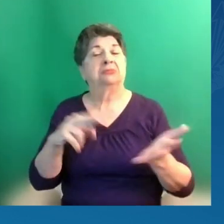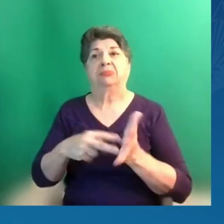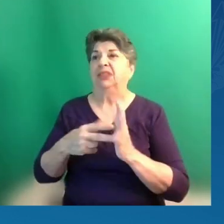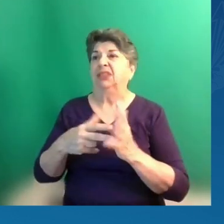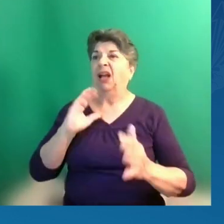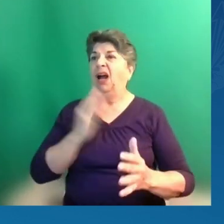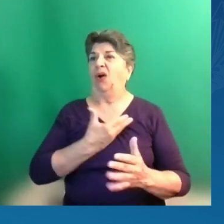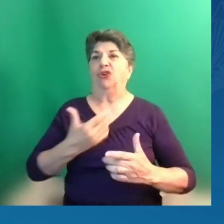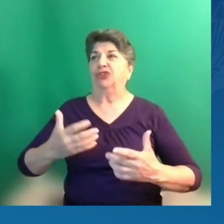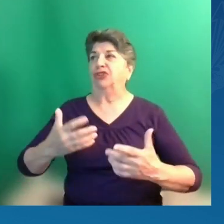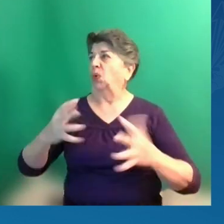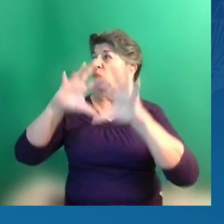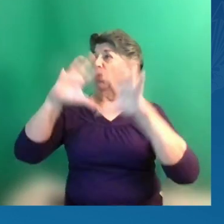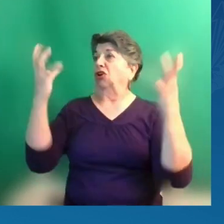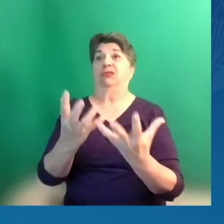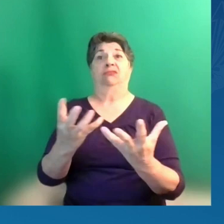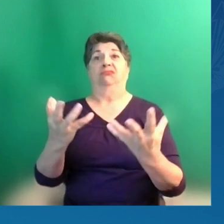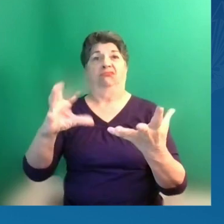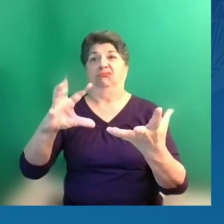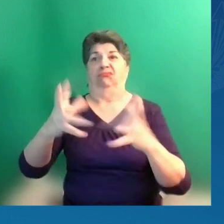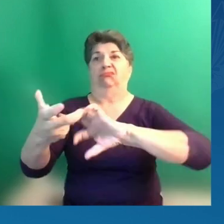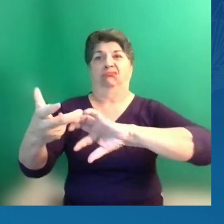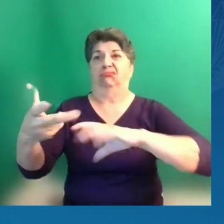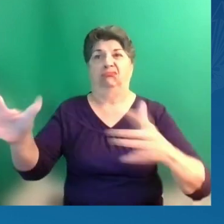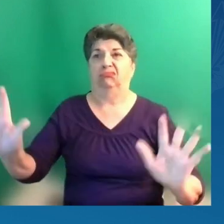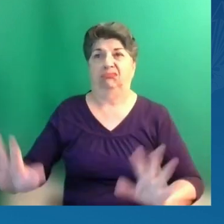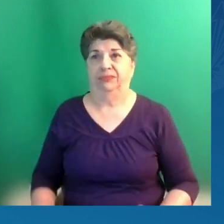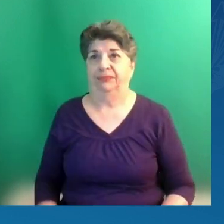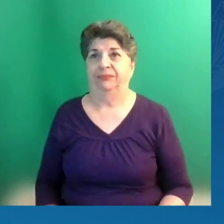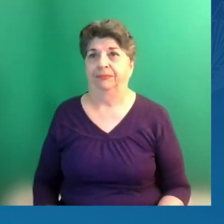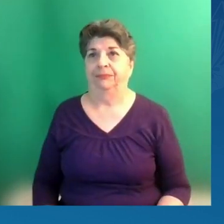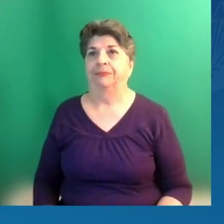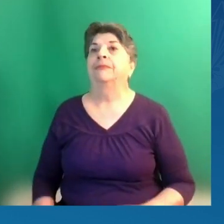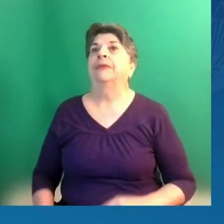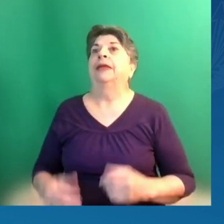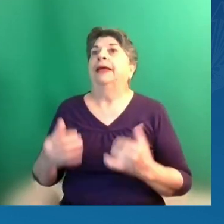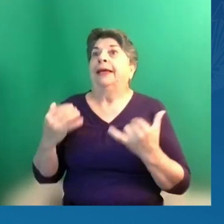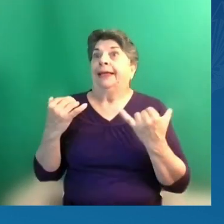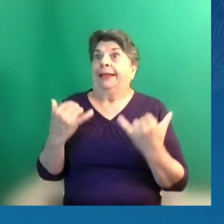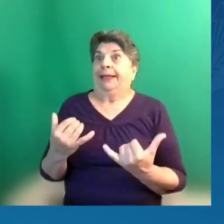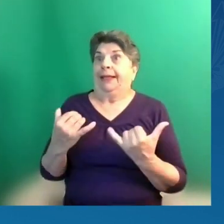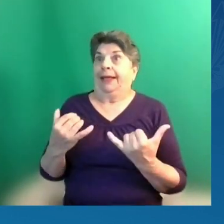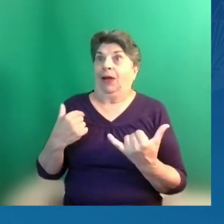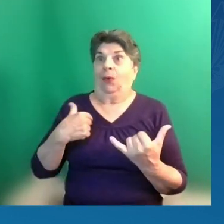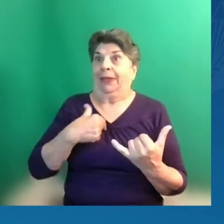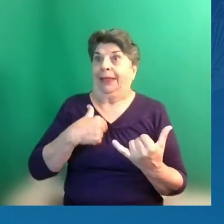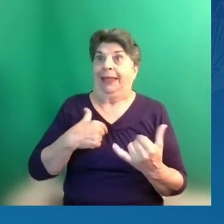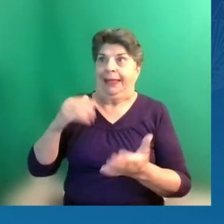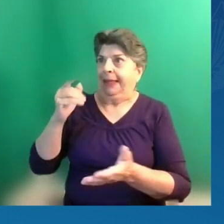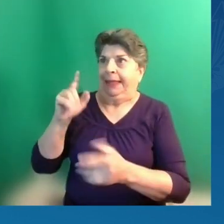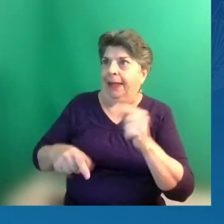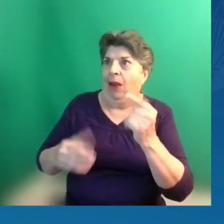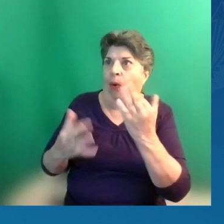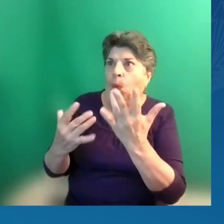We cannot wait another 22 years. The stakes are too high. As Vice President Harris will soon discuss.